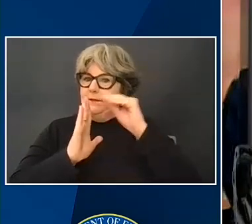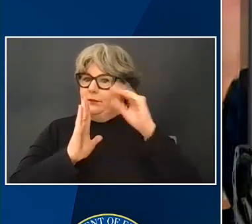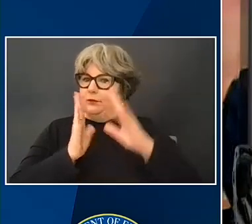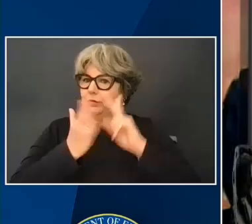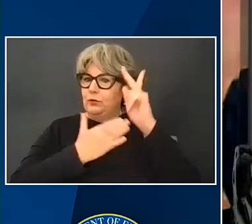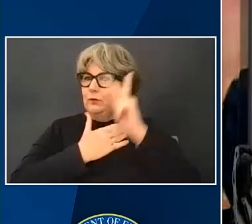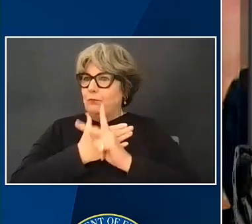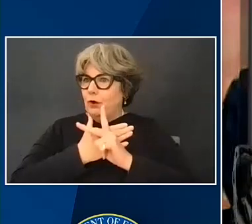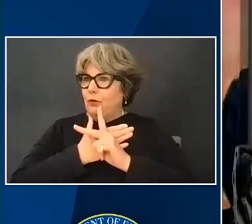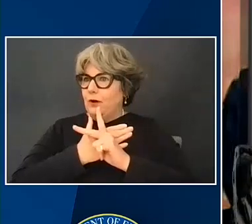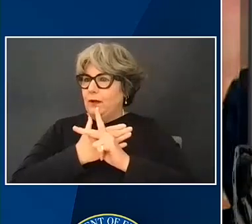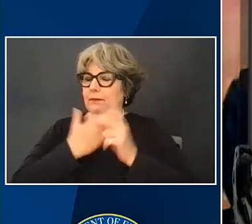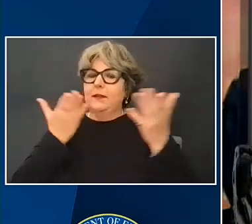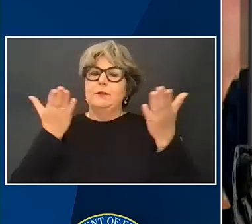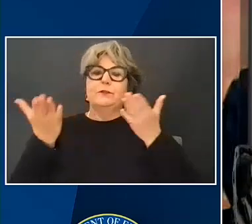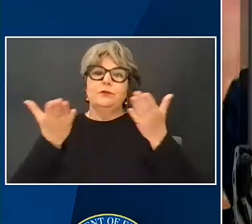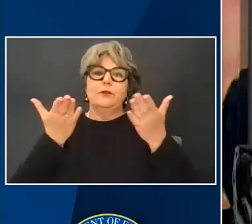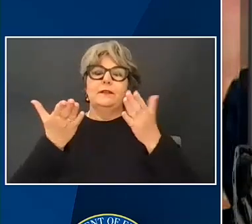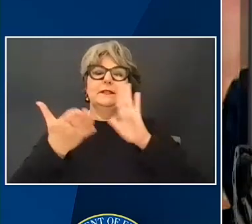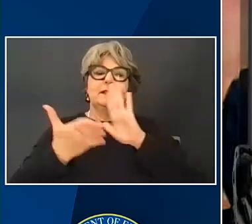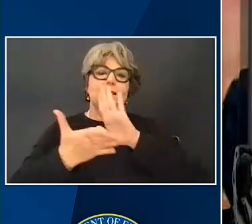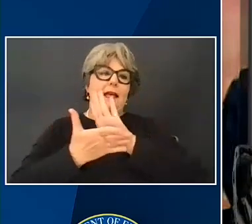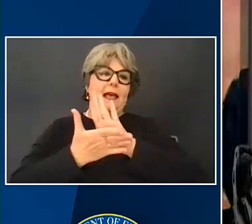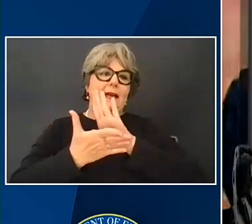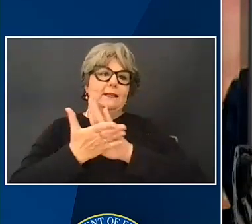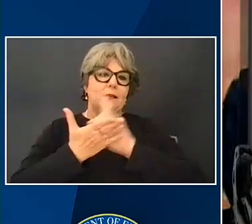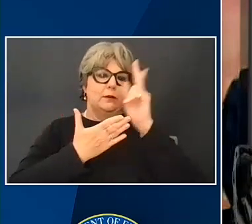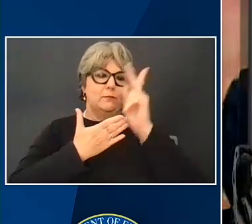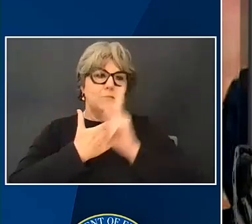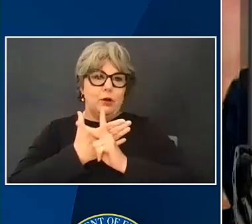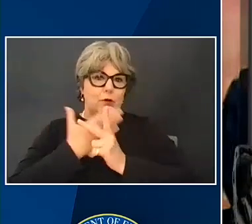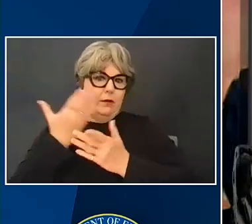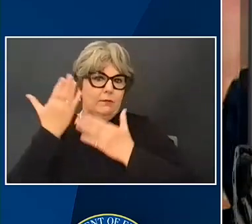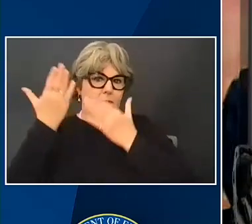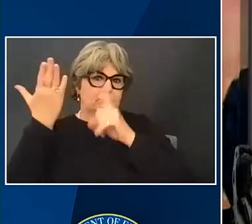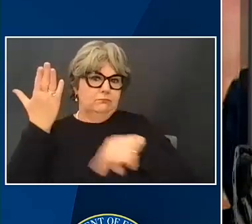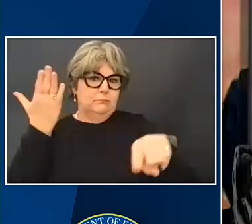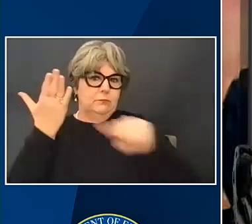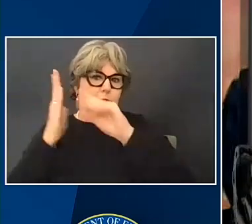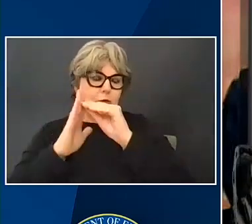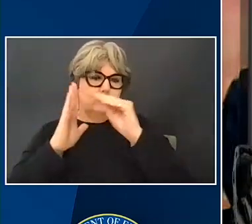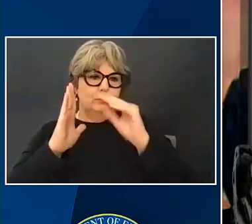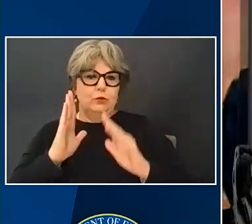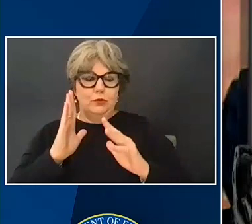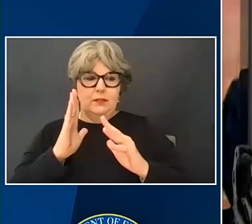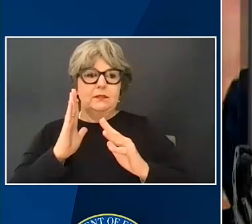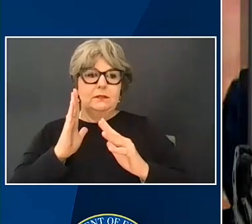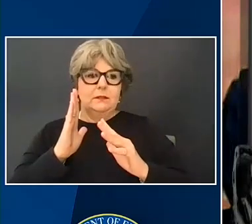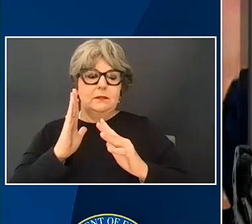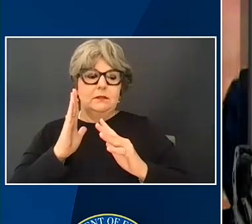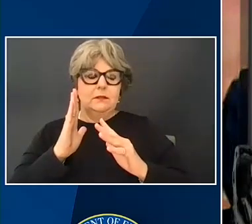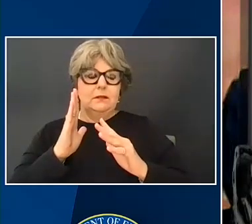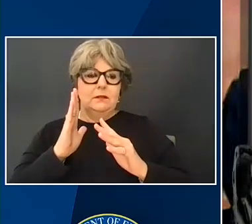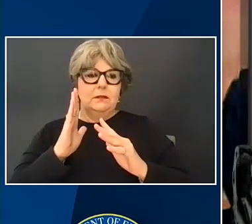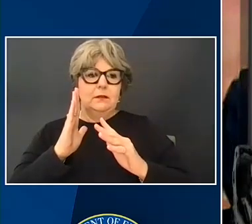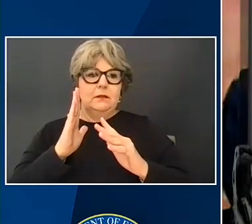services and academic program being offered to students are the basis for the